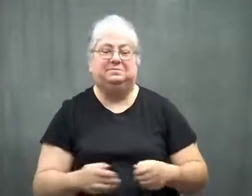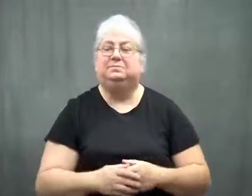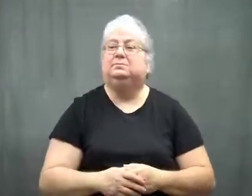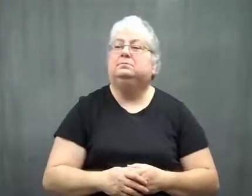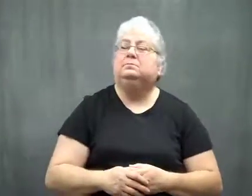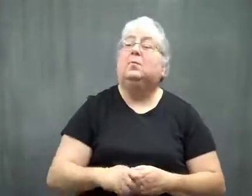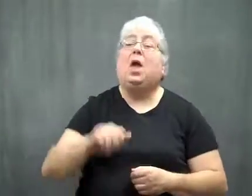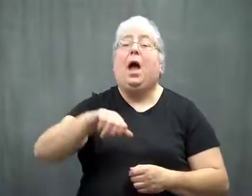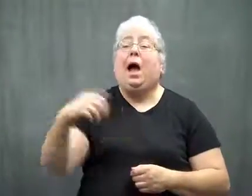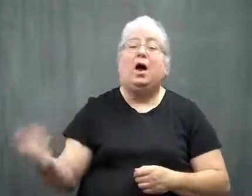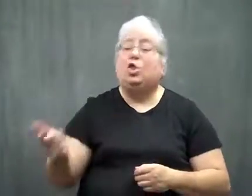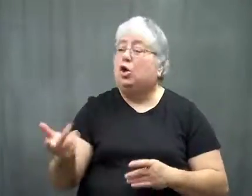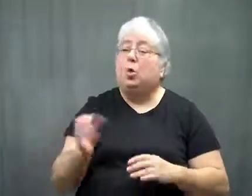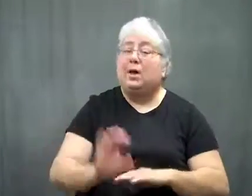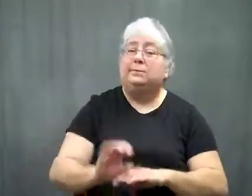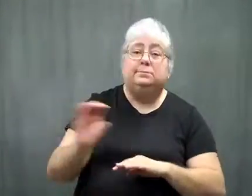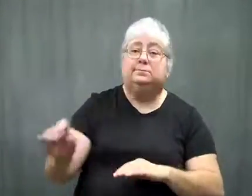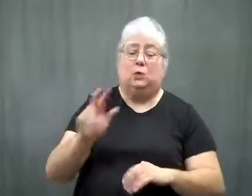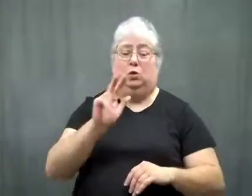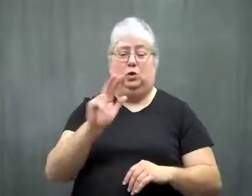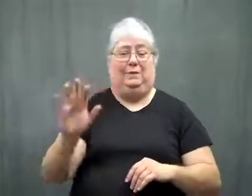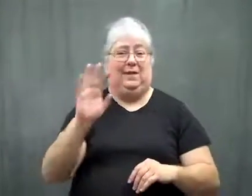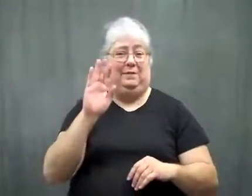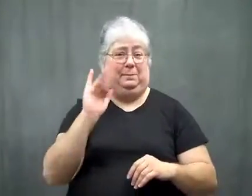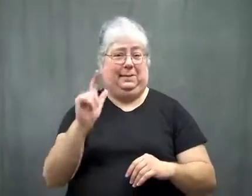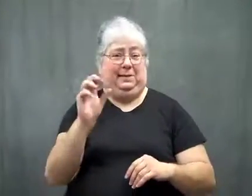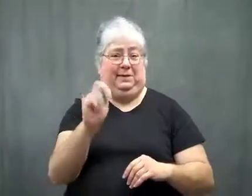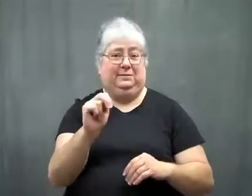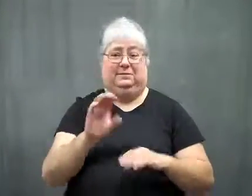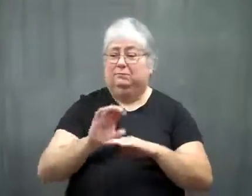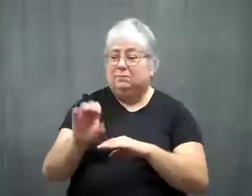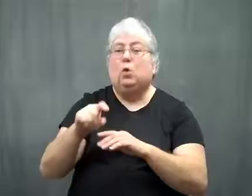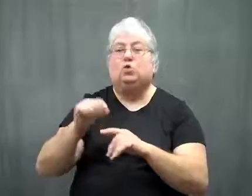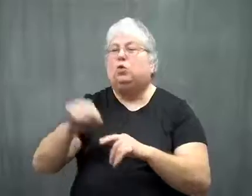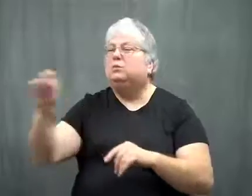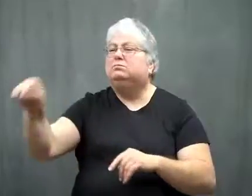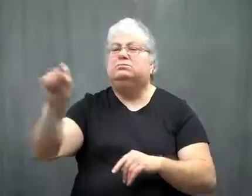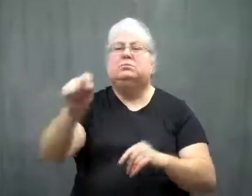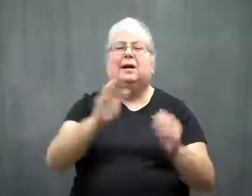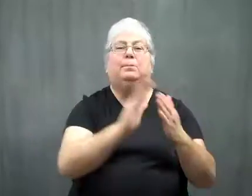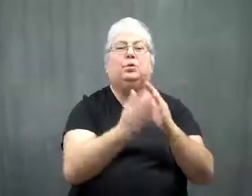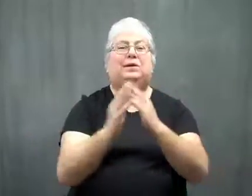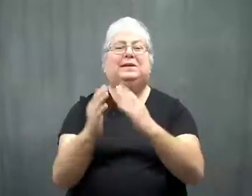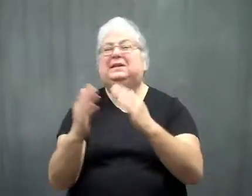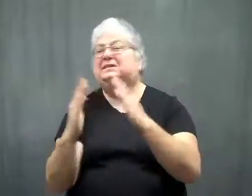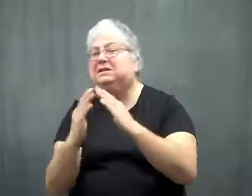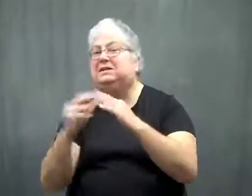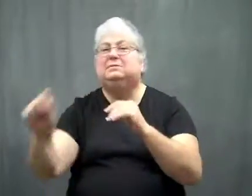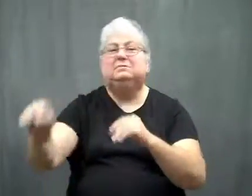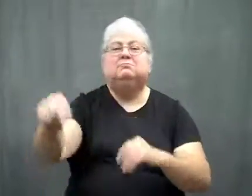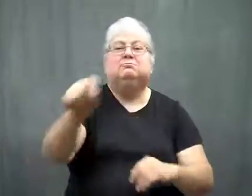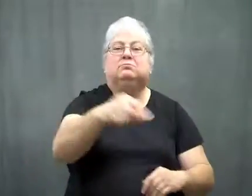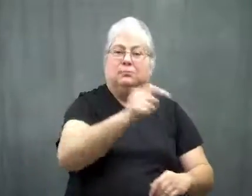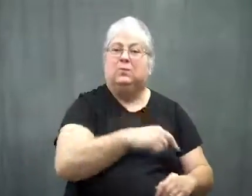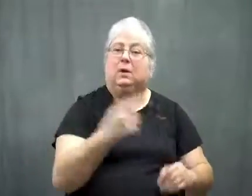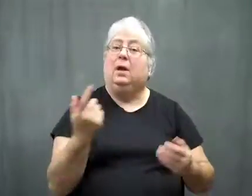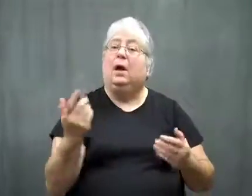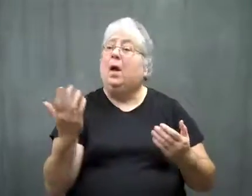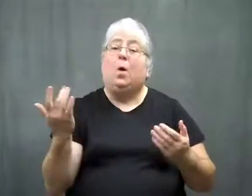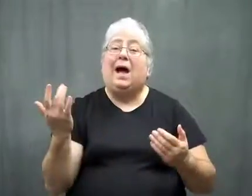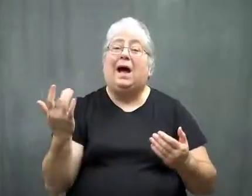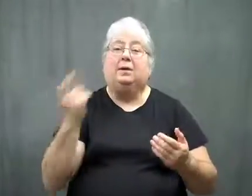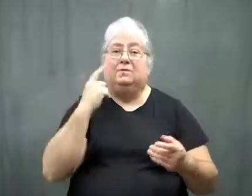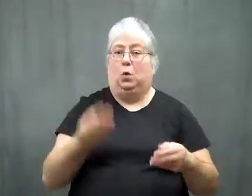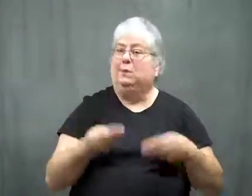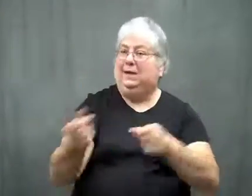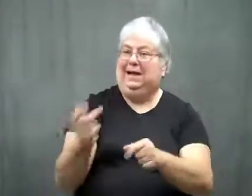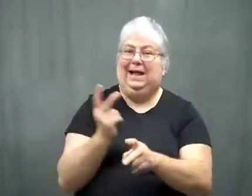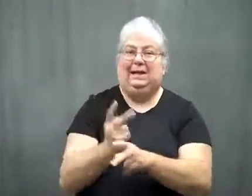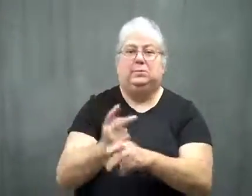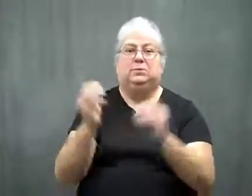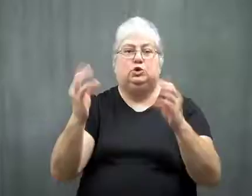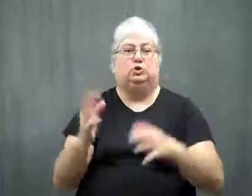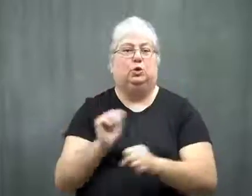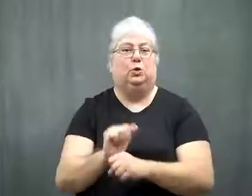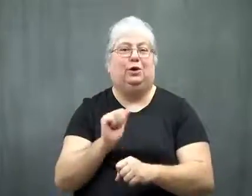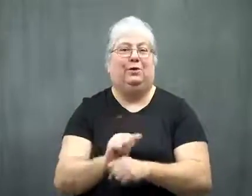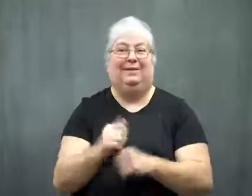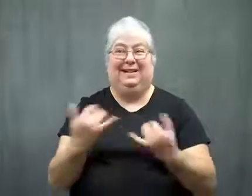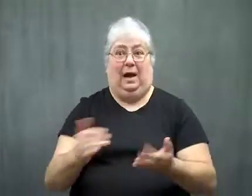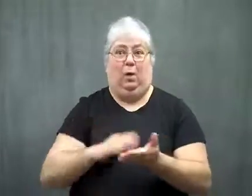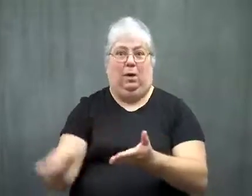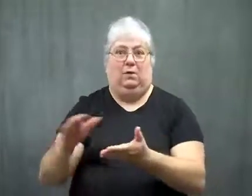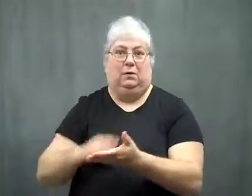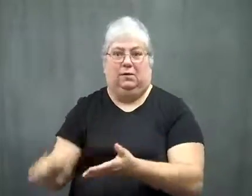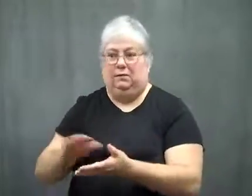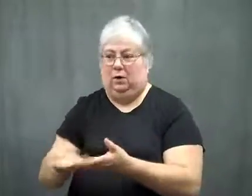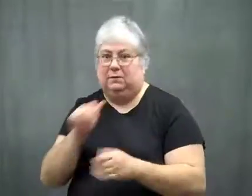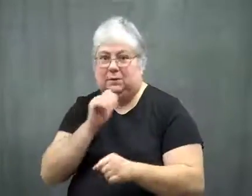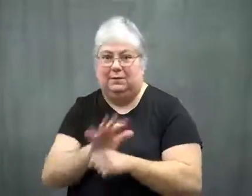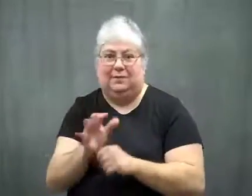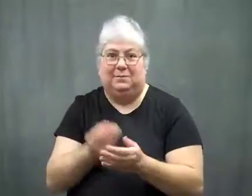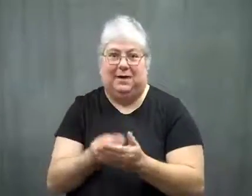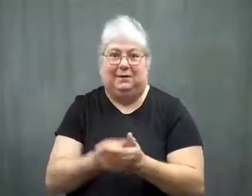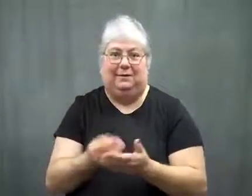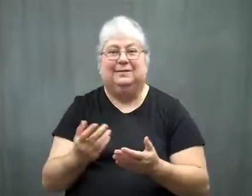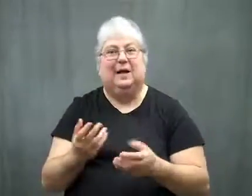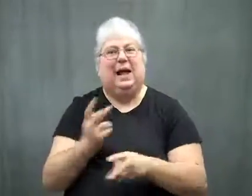$35 billion would go to communities to retain teachers. Many are being laid off due to cuts.